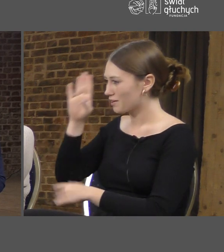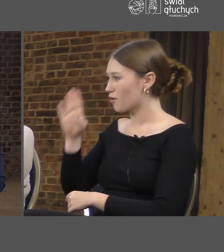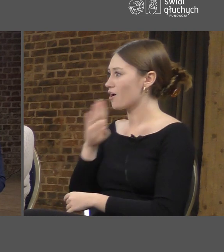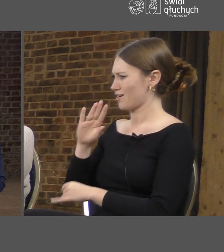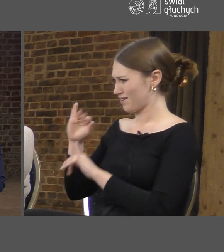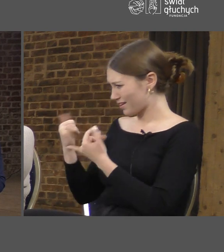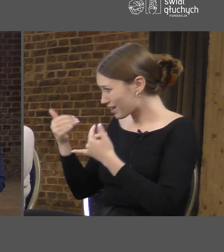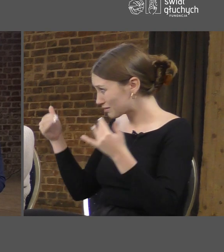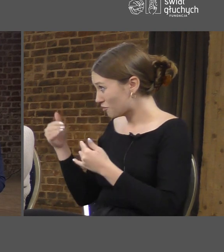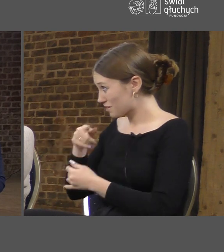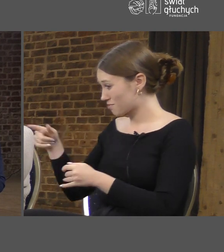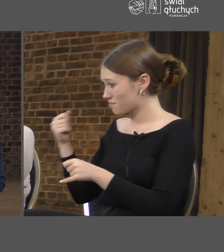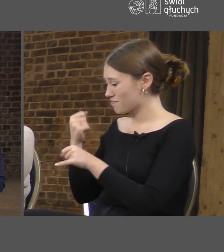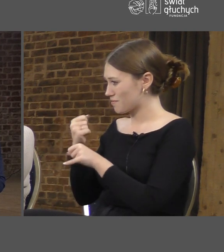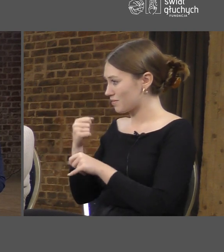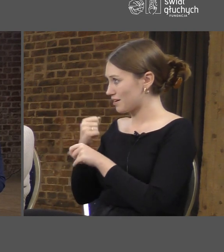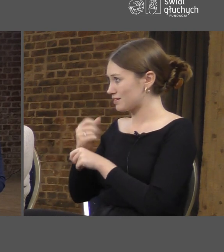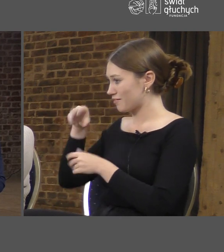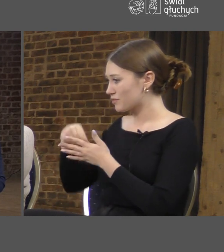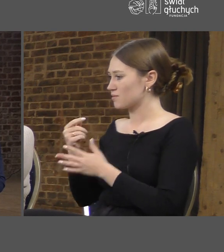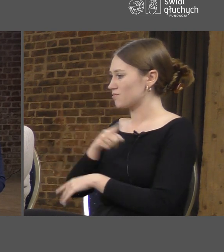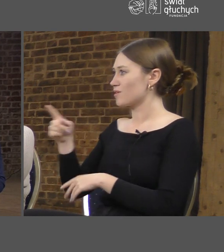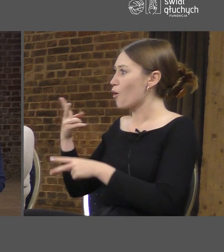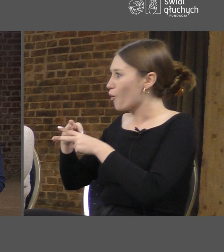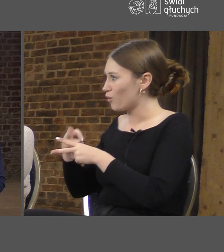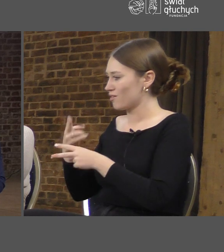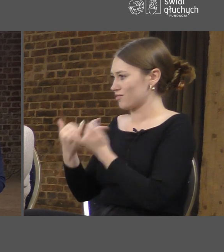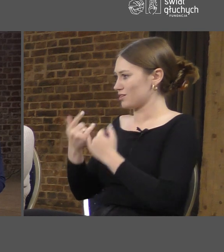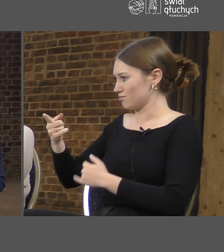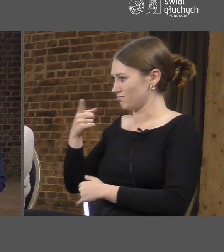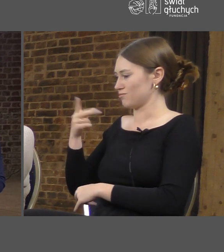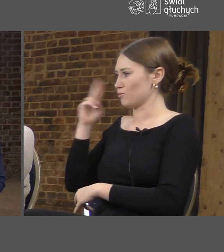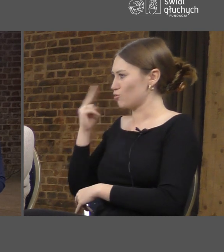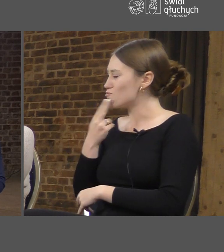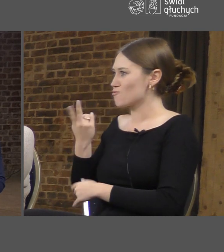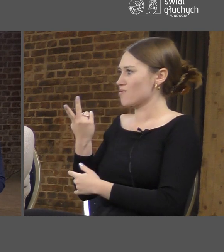How can you take care of patients, if you don't understand, you can't hear. You have to be responsive."